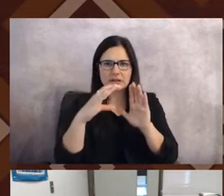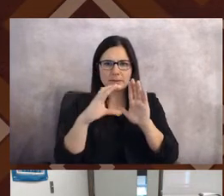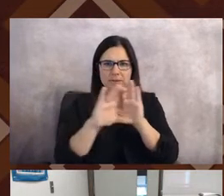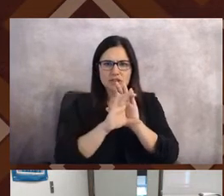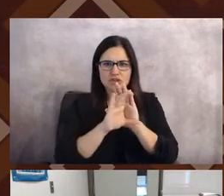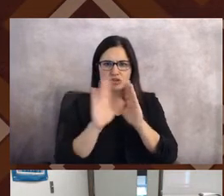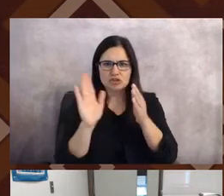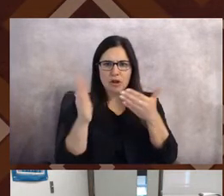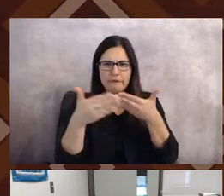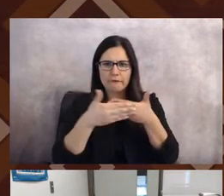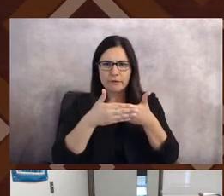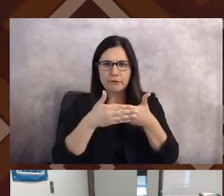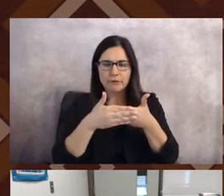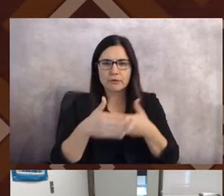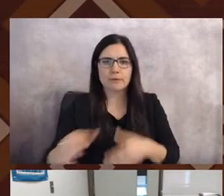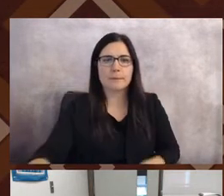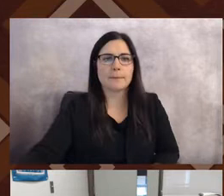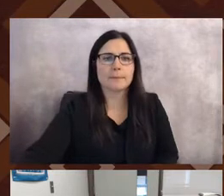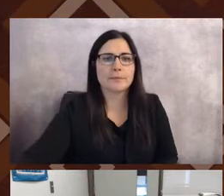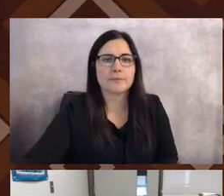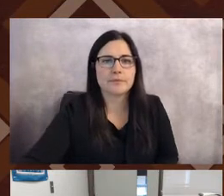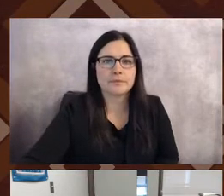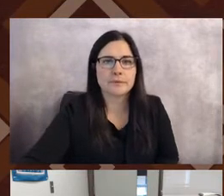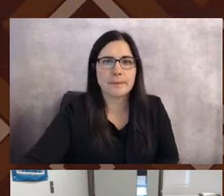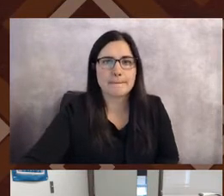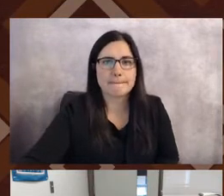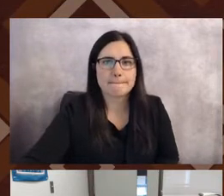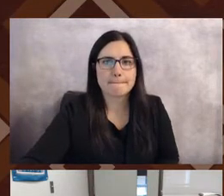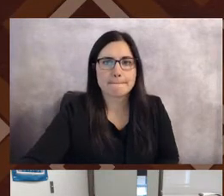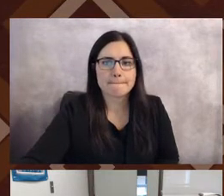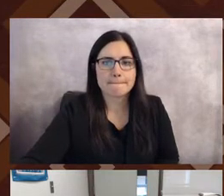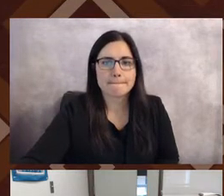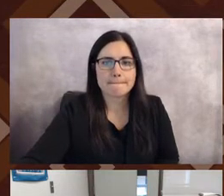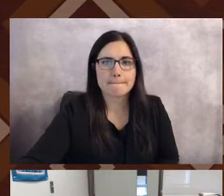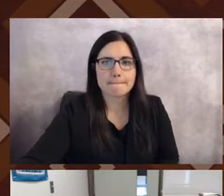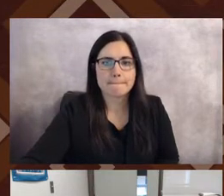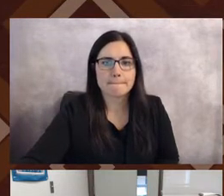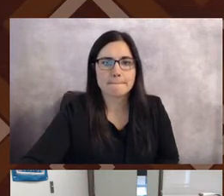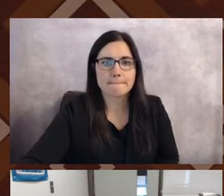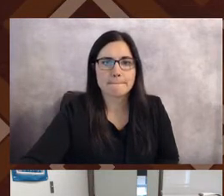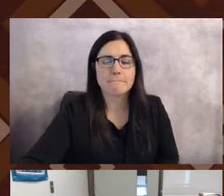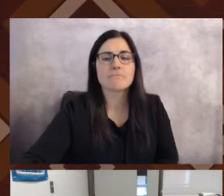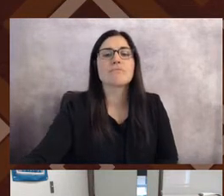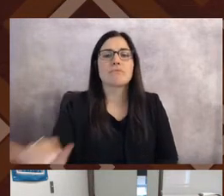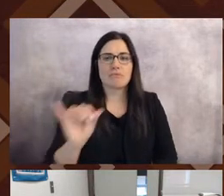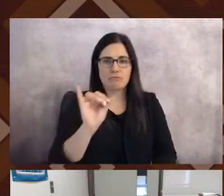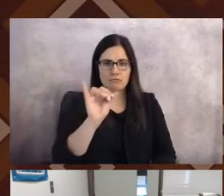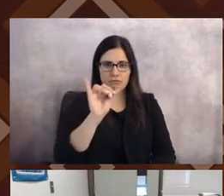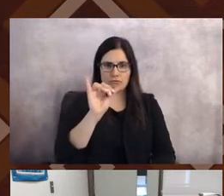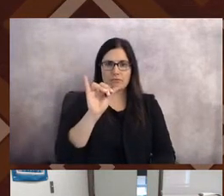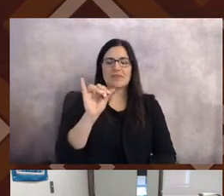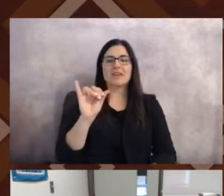I think he always praised the idea of lynching, kind of like justice type type of thing.